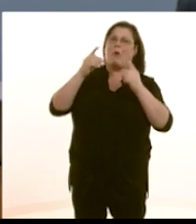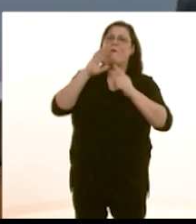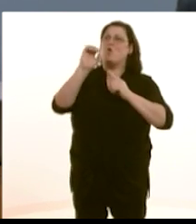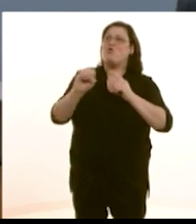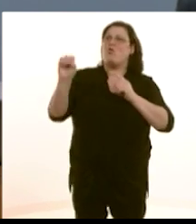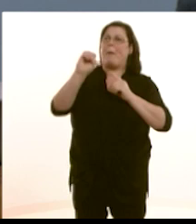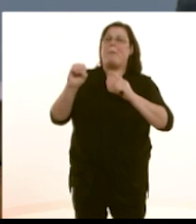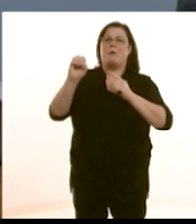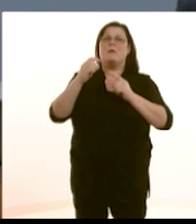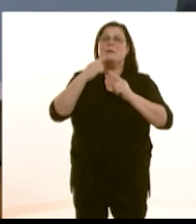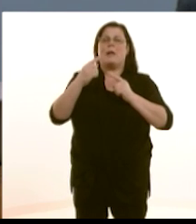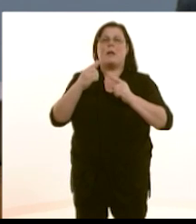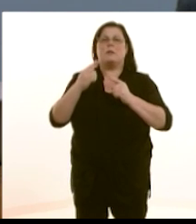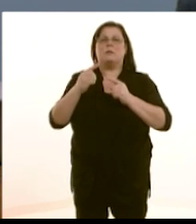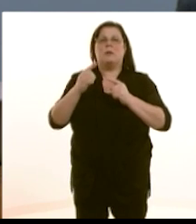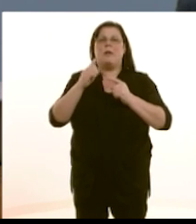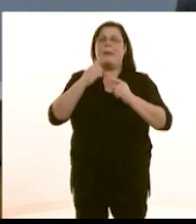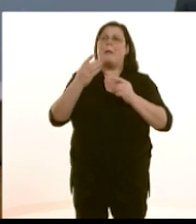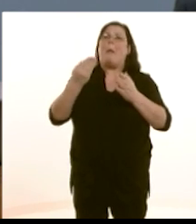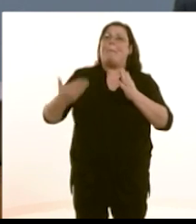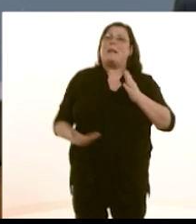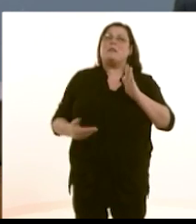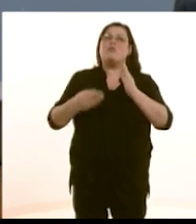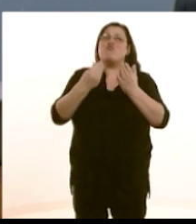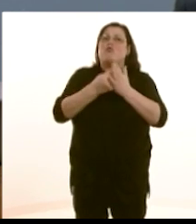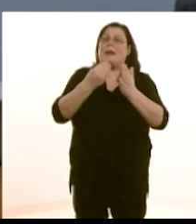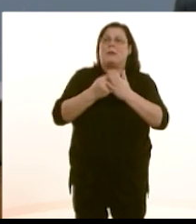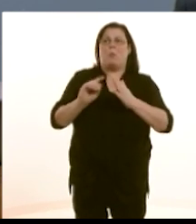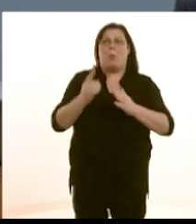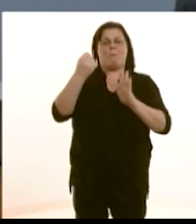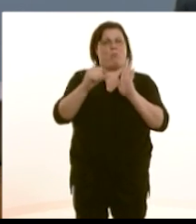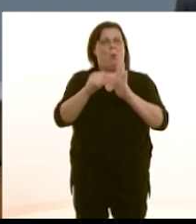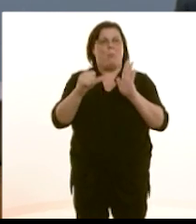rates as being oneóoneóof the blocks that they require to be addressed in the wall of